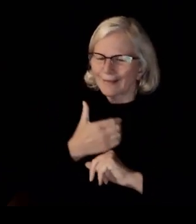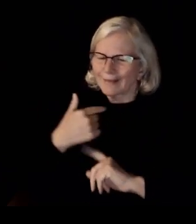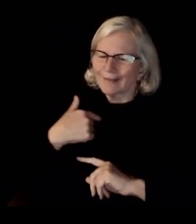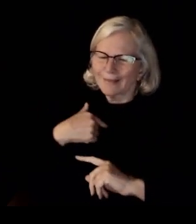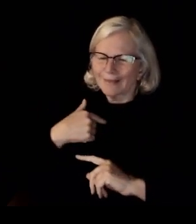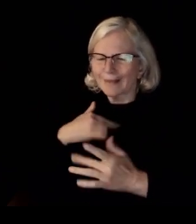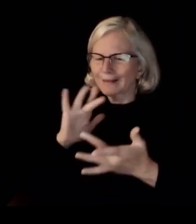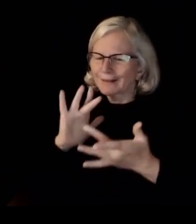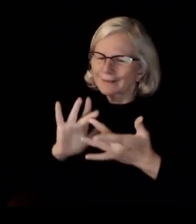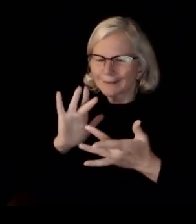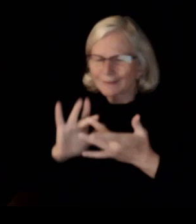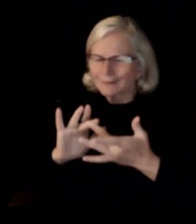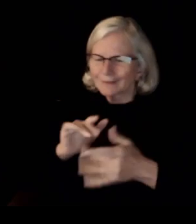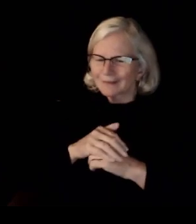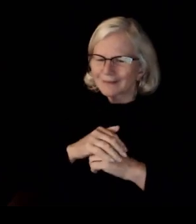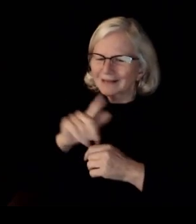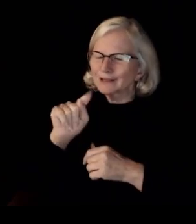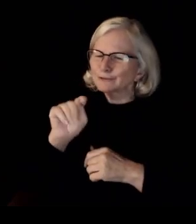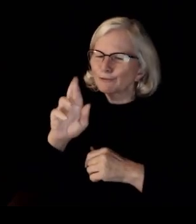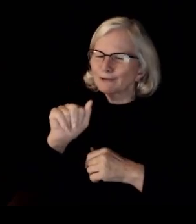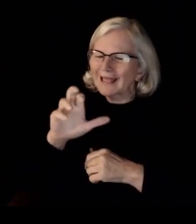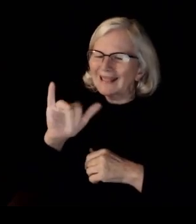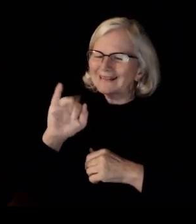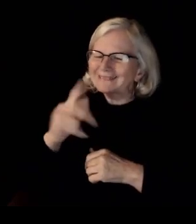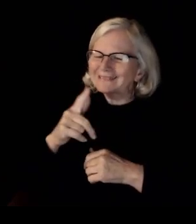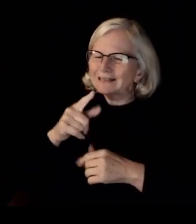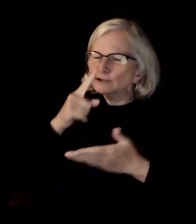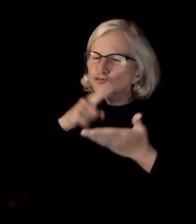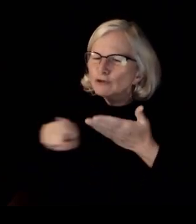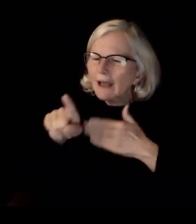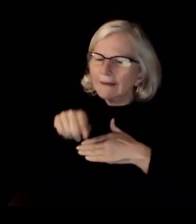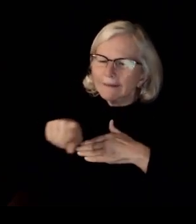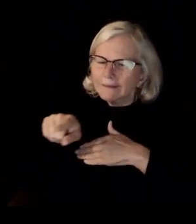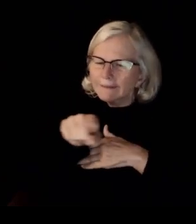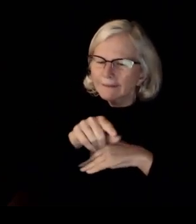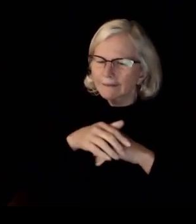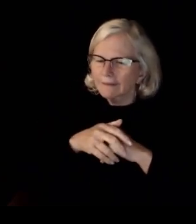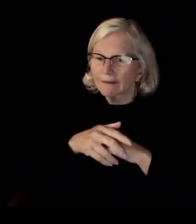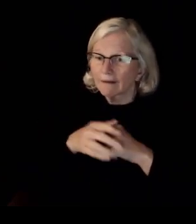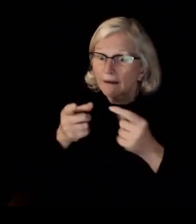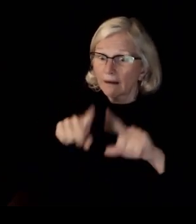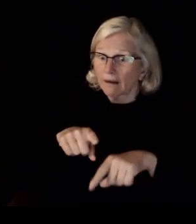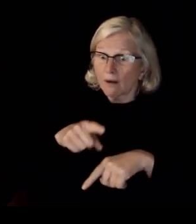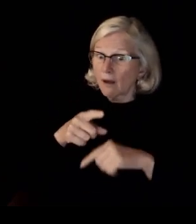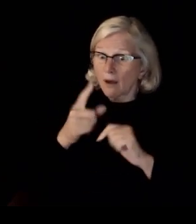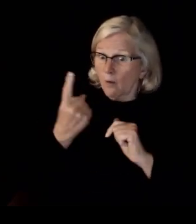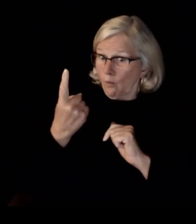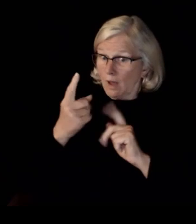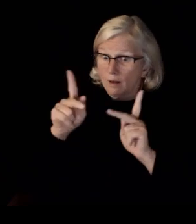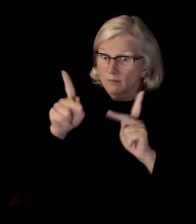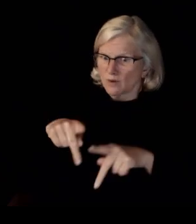aware that someone received a call from a contact tracer who said that this individual